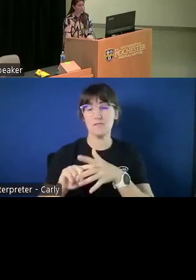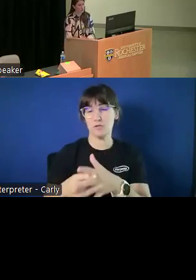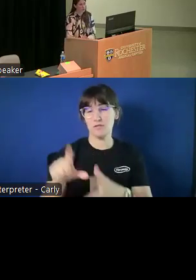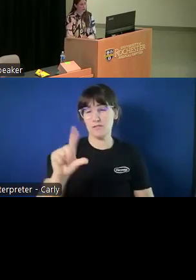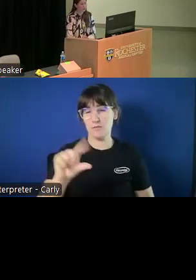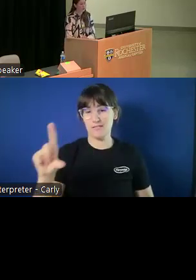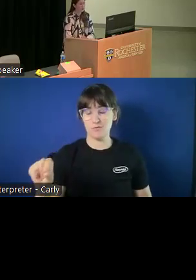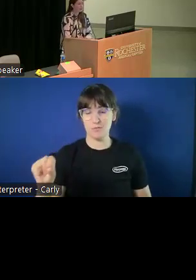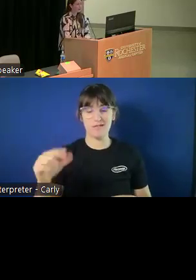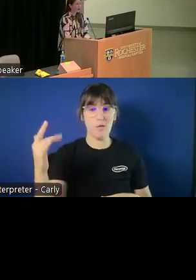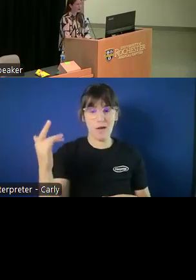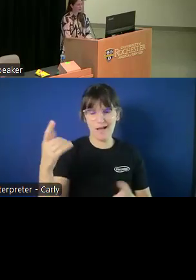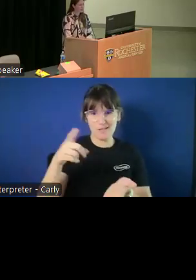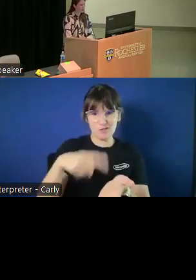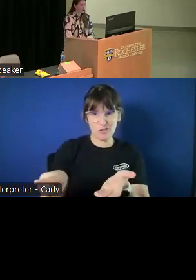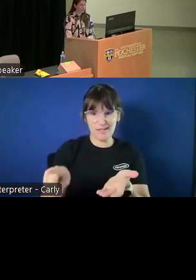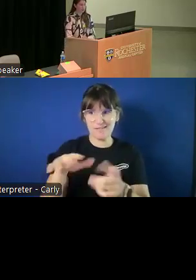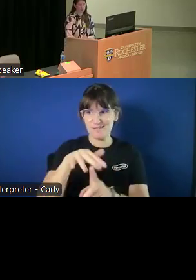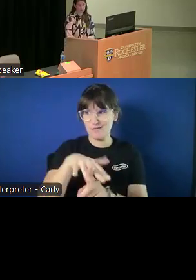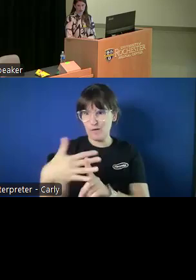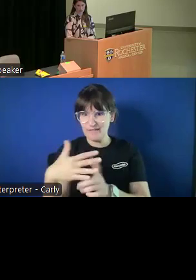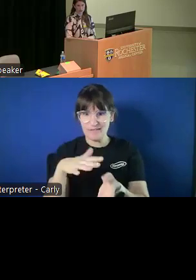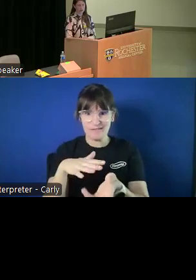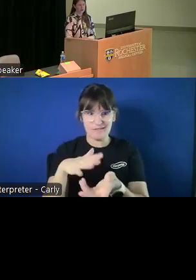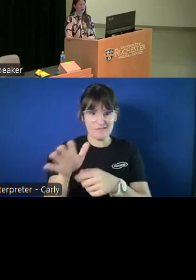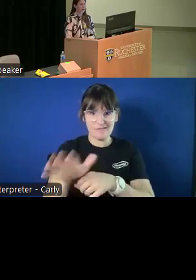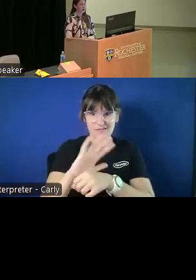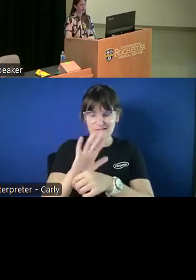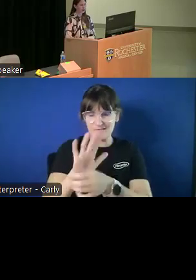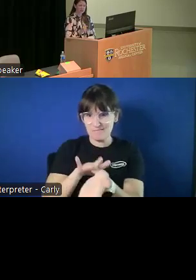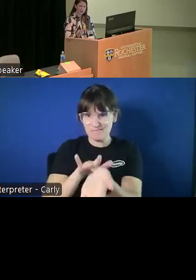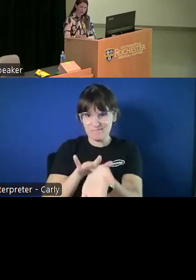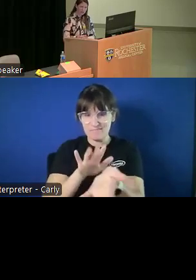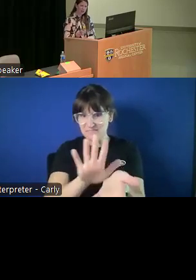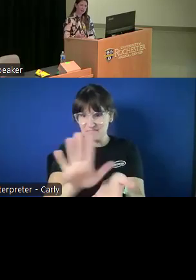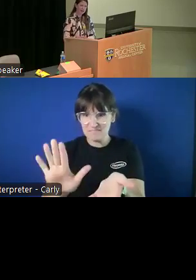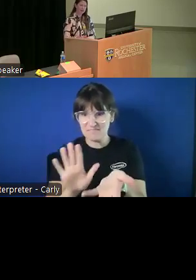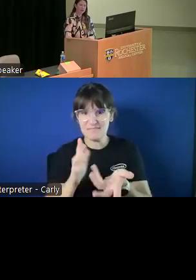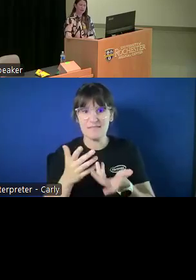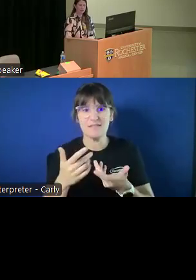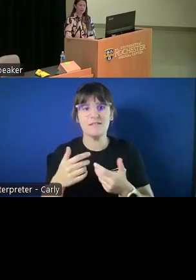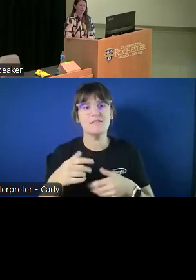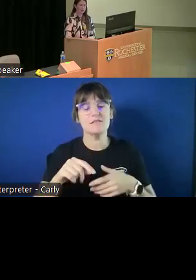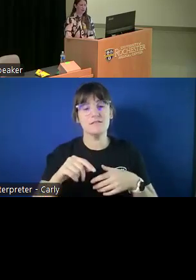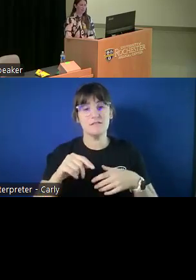folks were doing in the context of COVID stressors uh and it was initially started annually and then